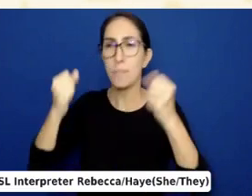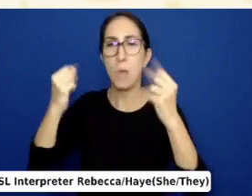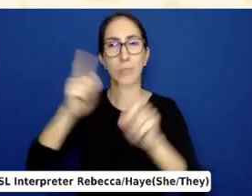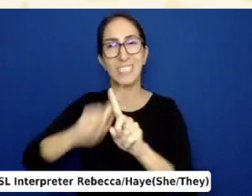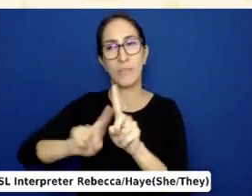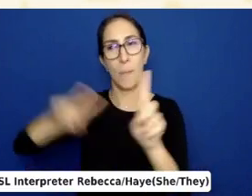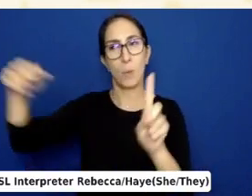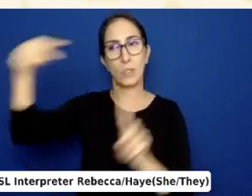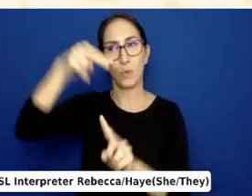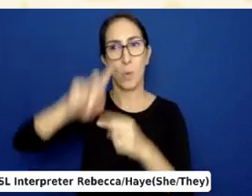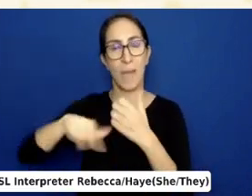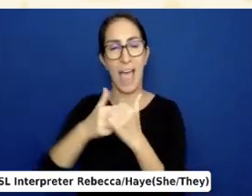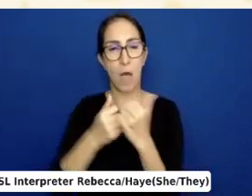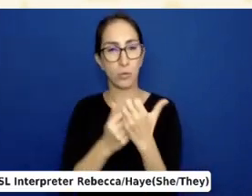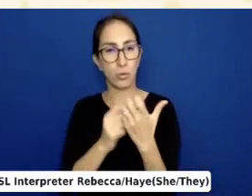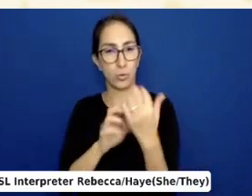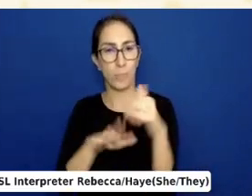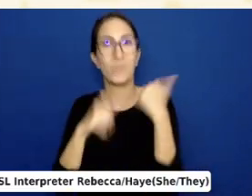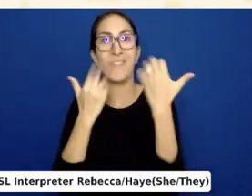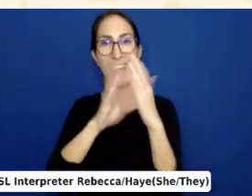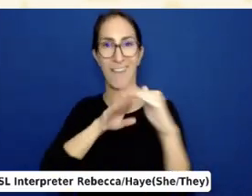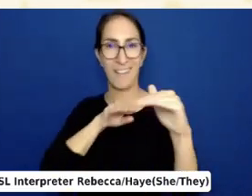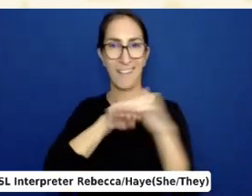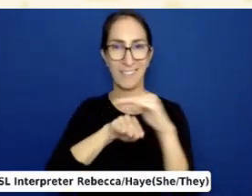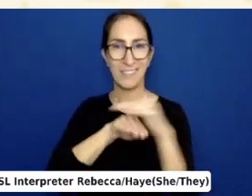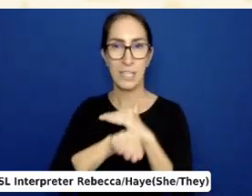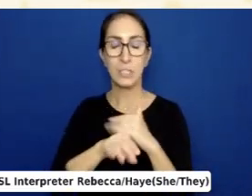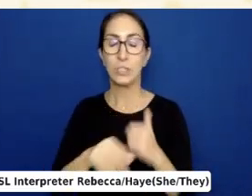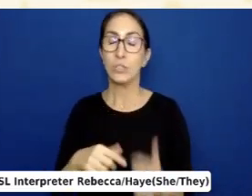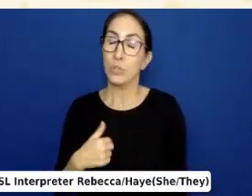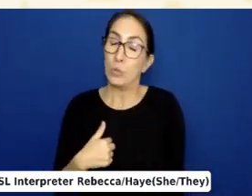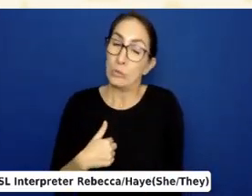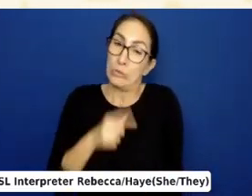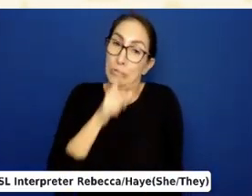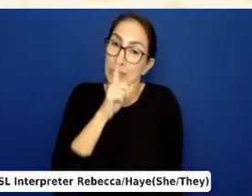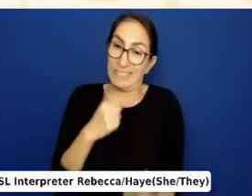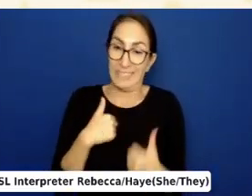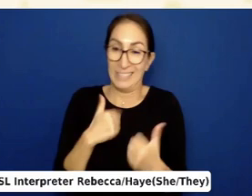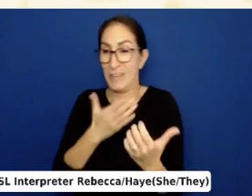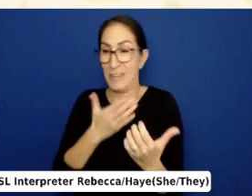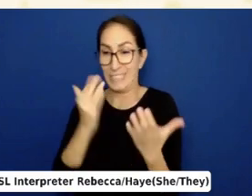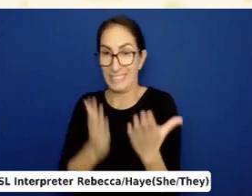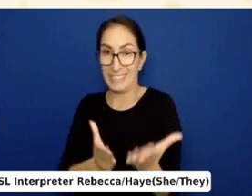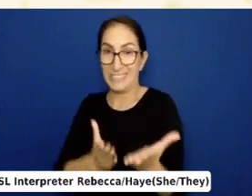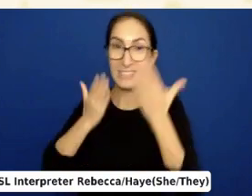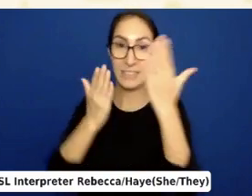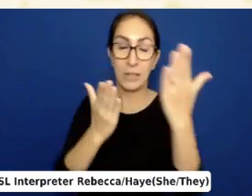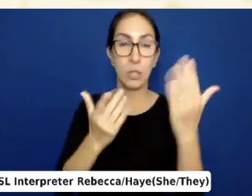I guess my best recommendation is, read about the best practices